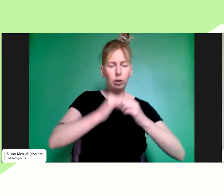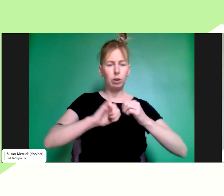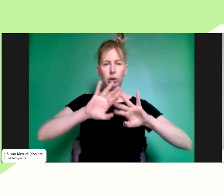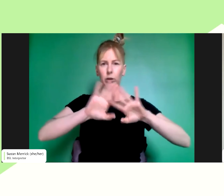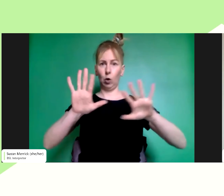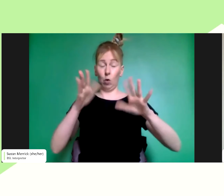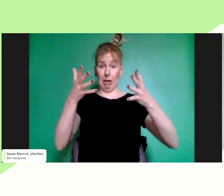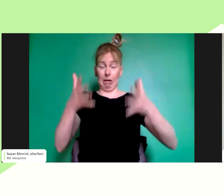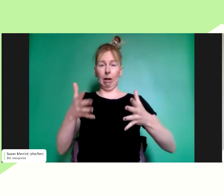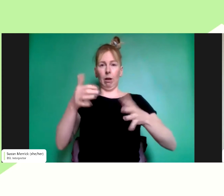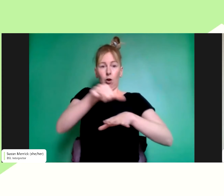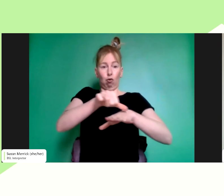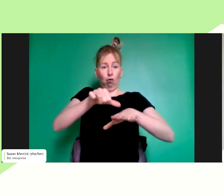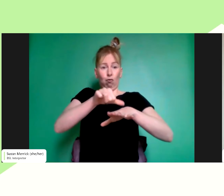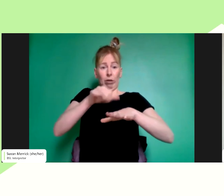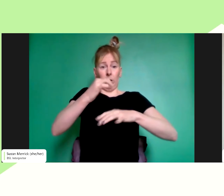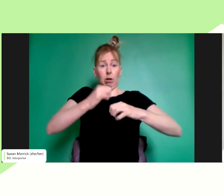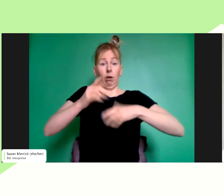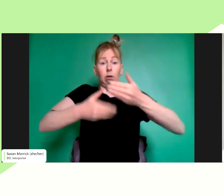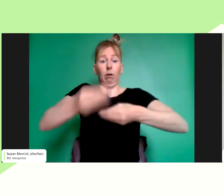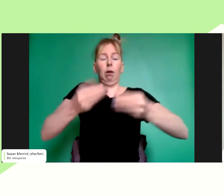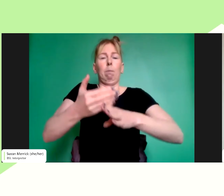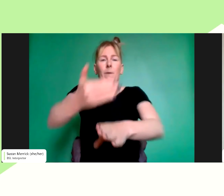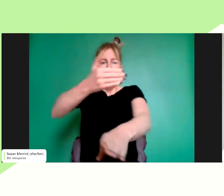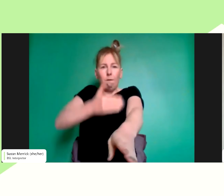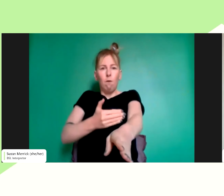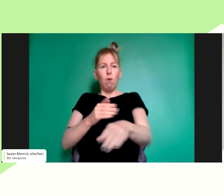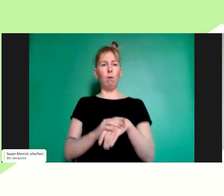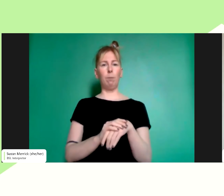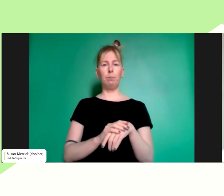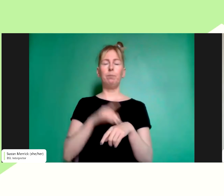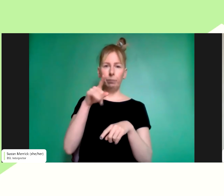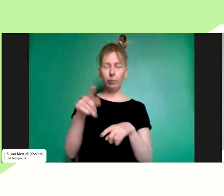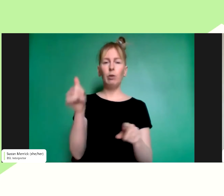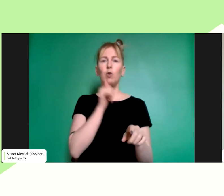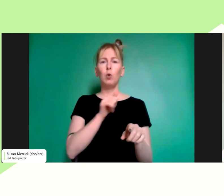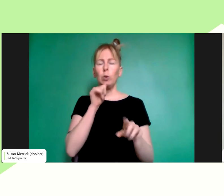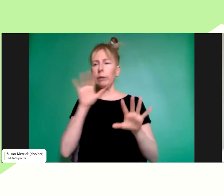Tan interrogates the legacies of colonialism with a particular interest in Commonwealth